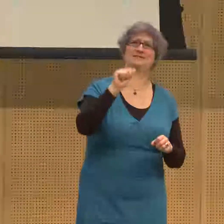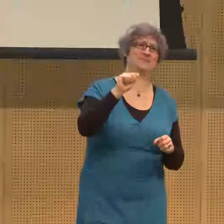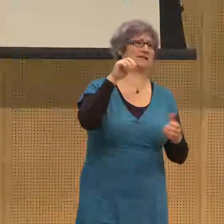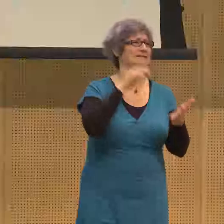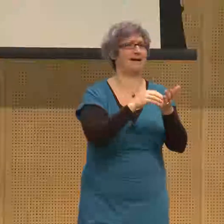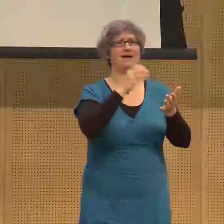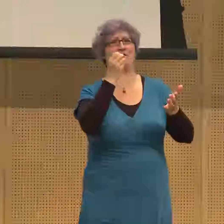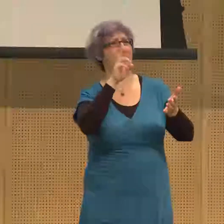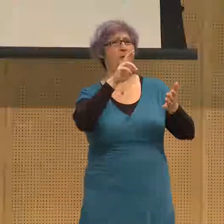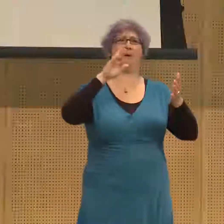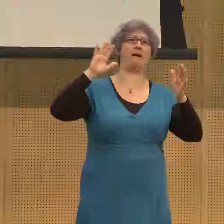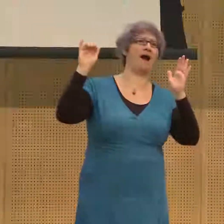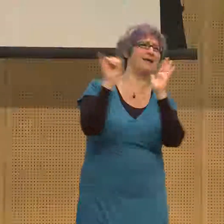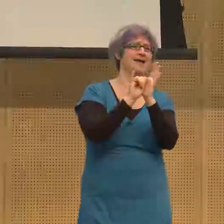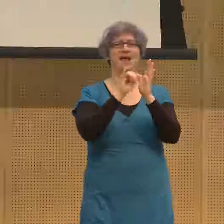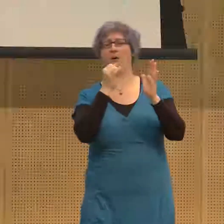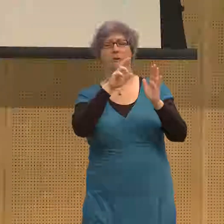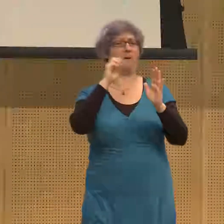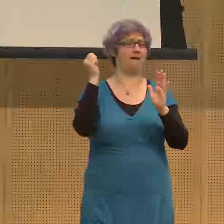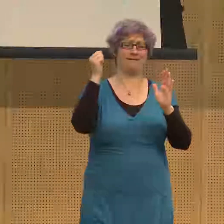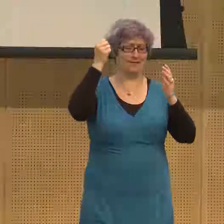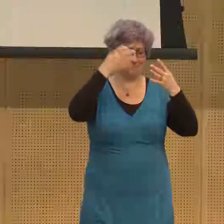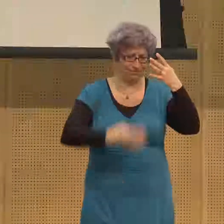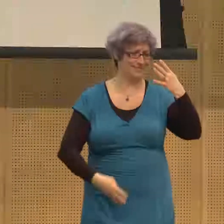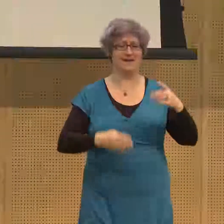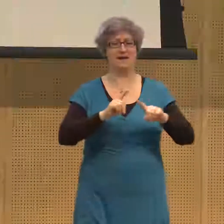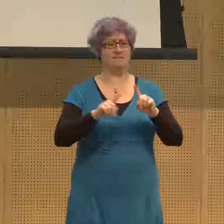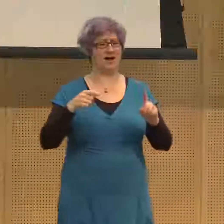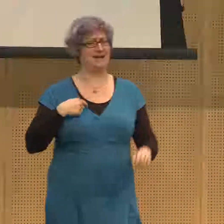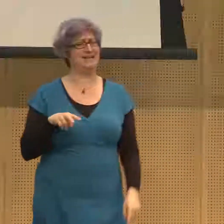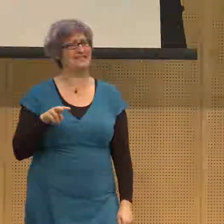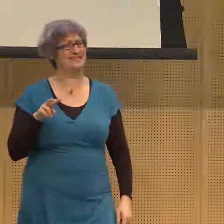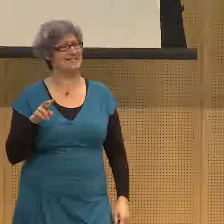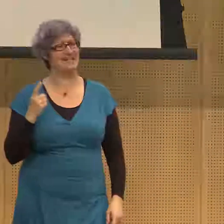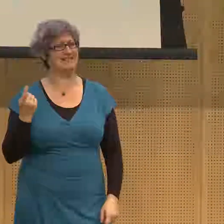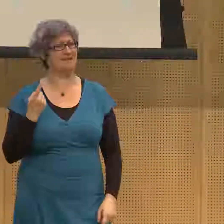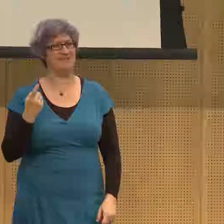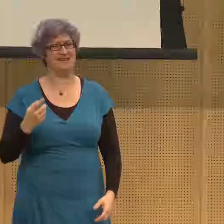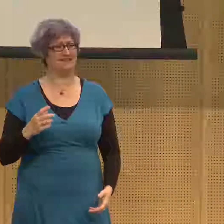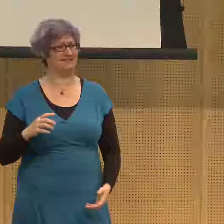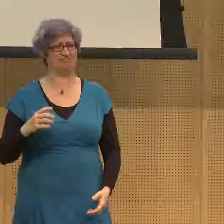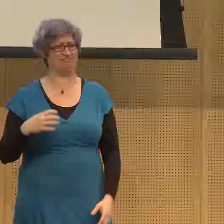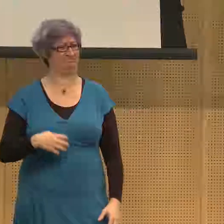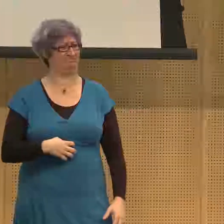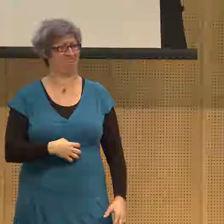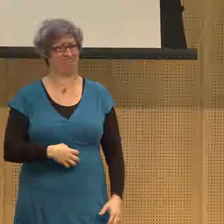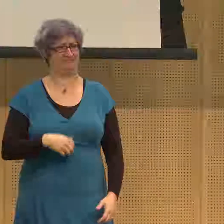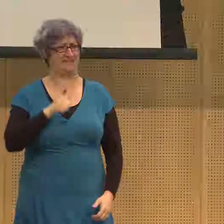I didn't completely understand the disability label or identity or everything that was involved,